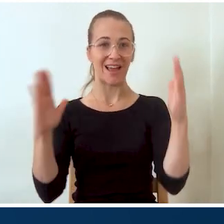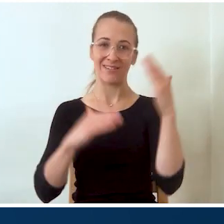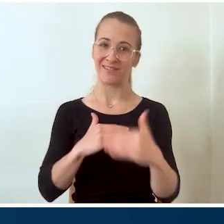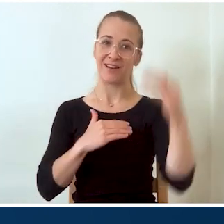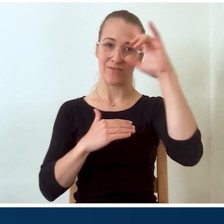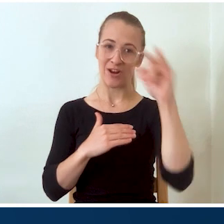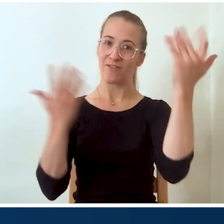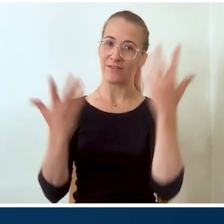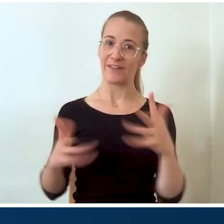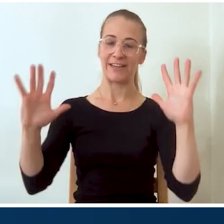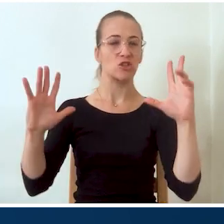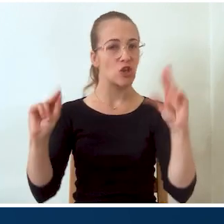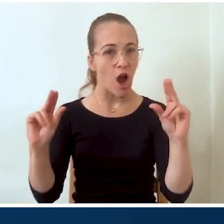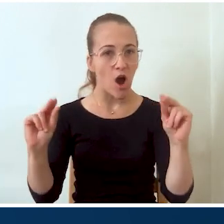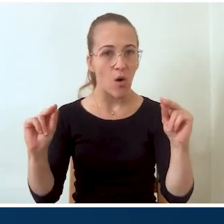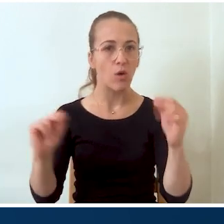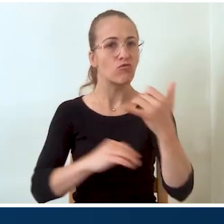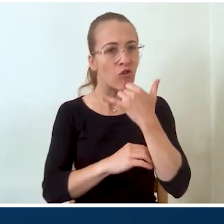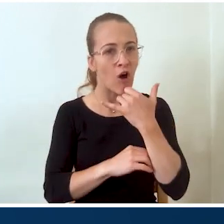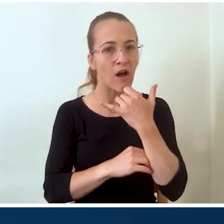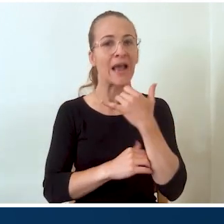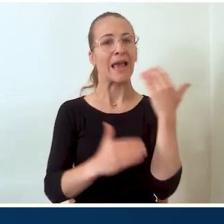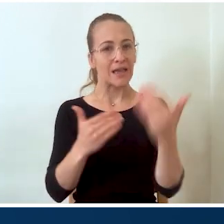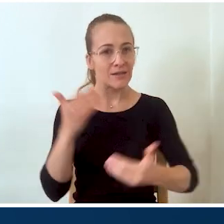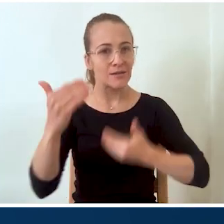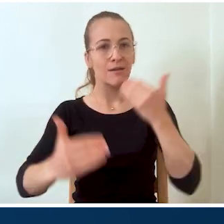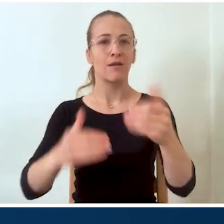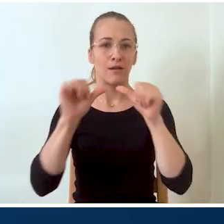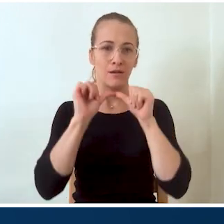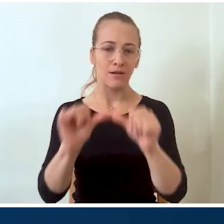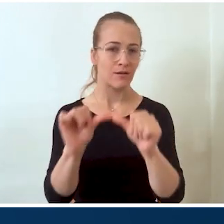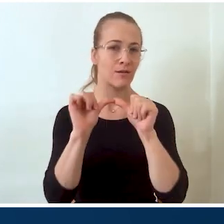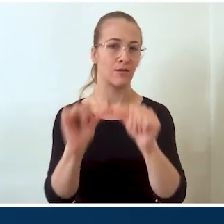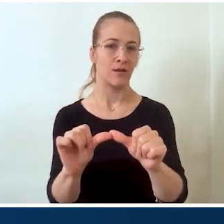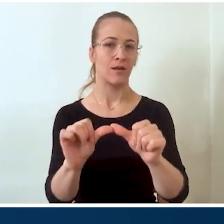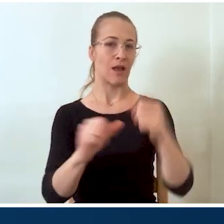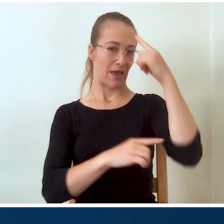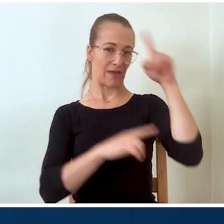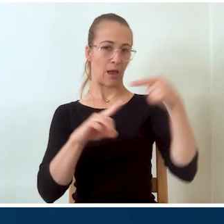It is an ongoing, organic process. And when I think about the word pivot, right?